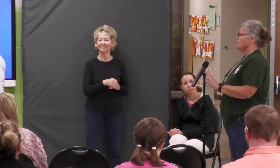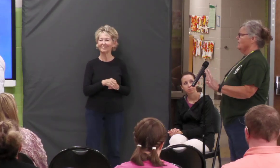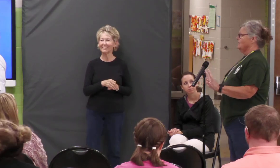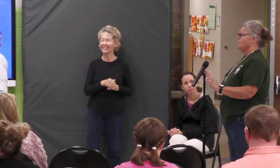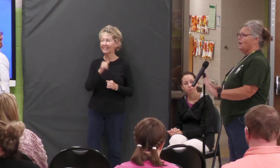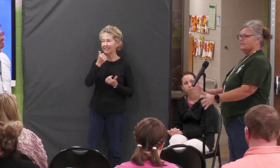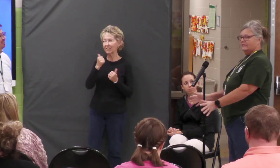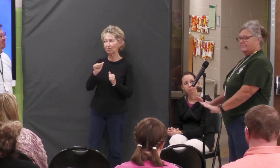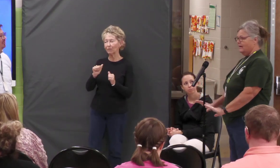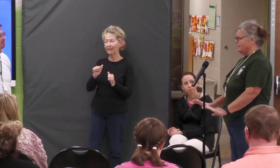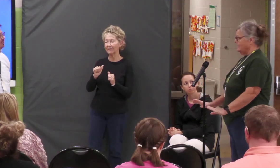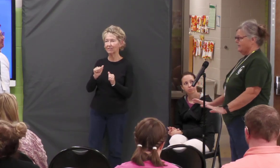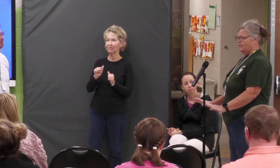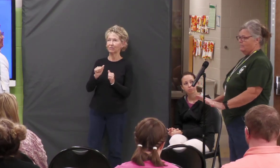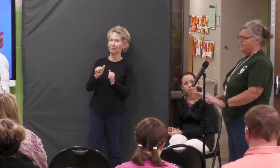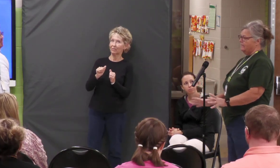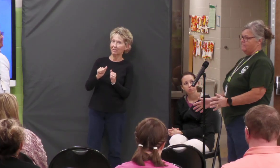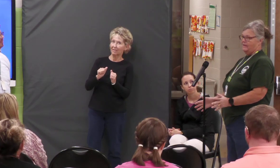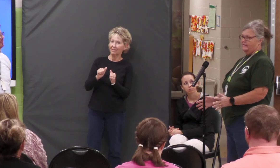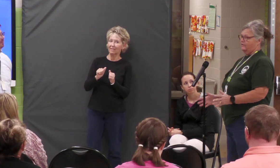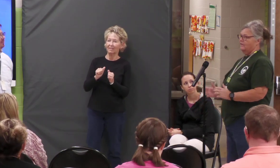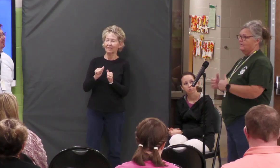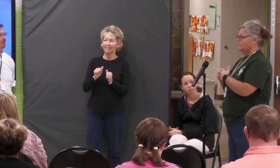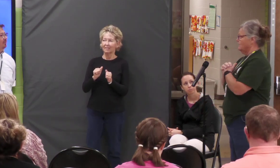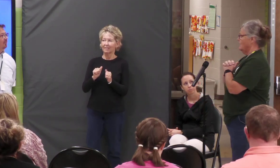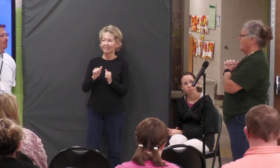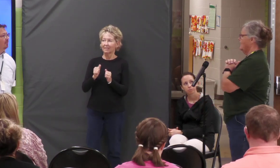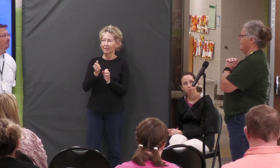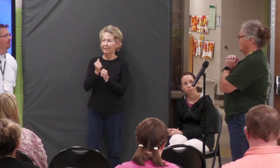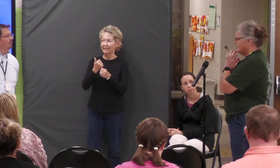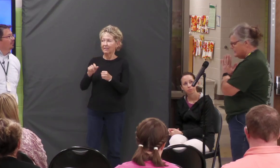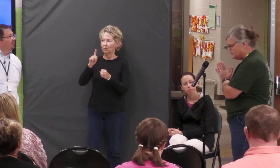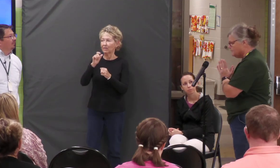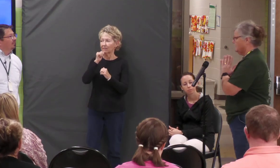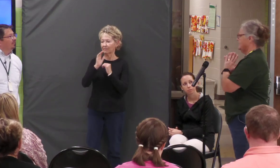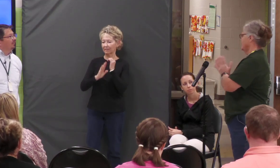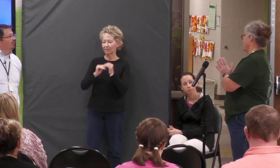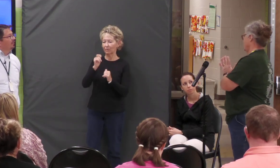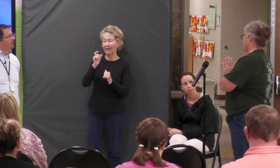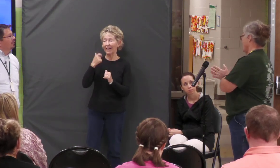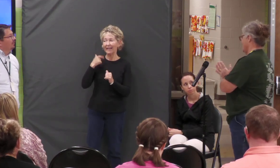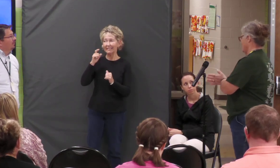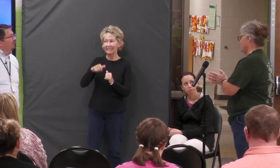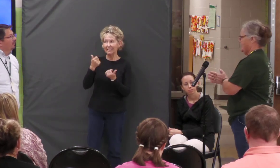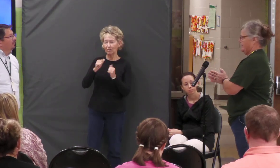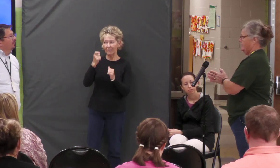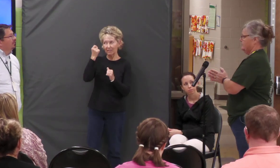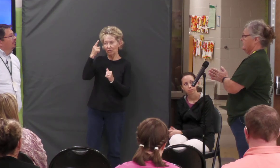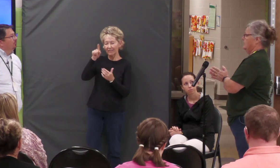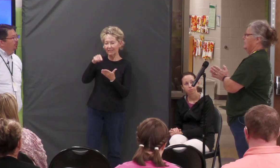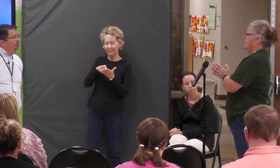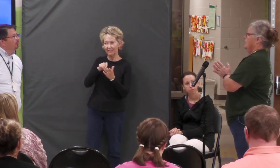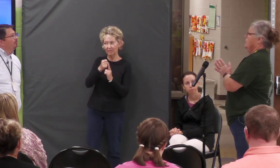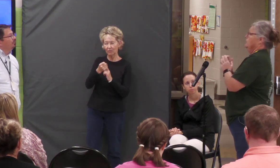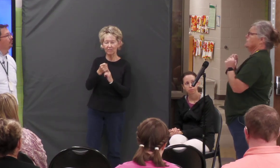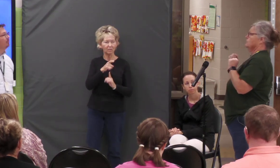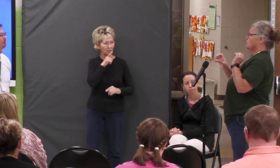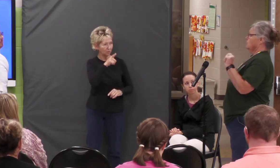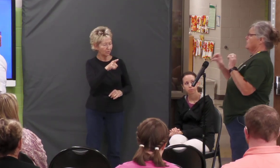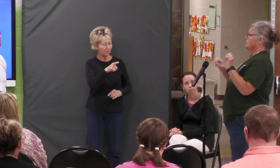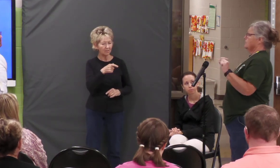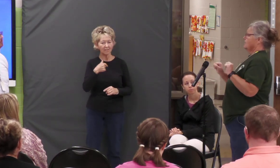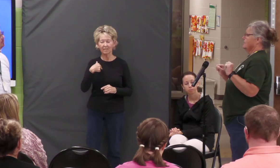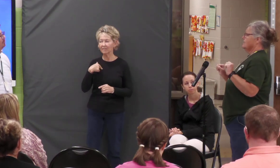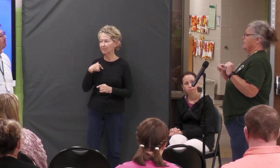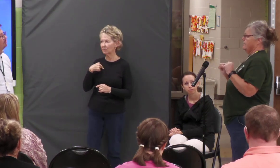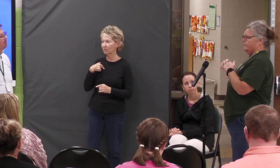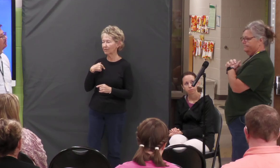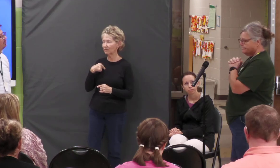In my role, I'm an ag teacher,